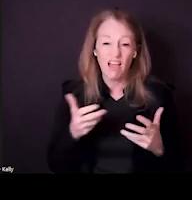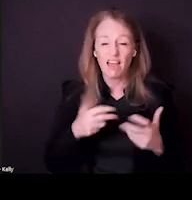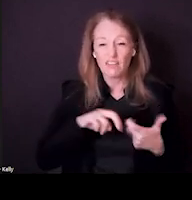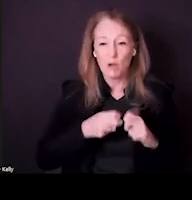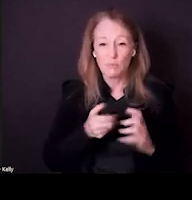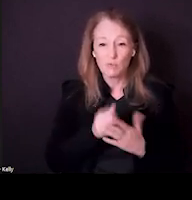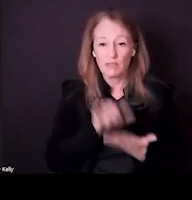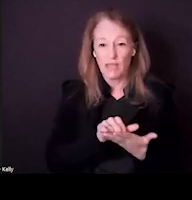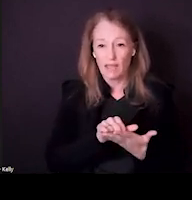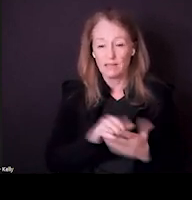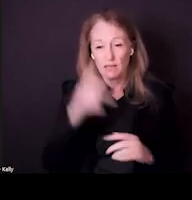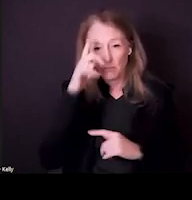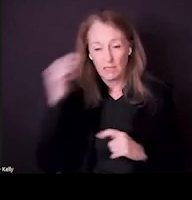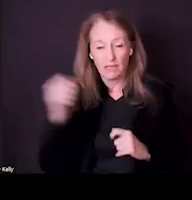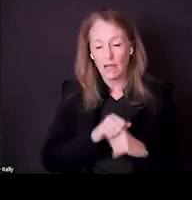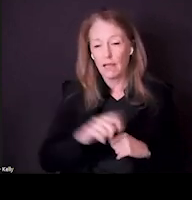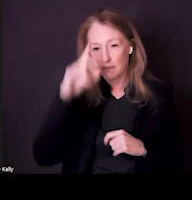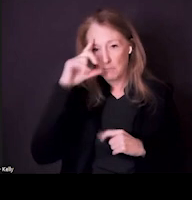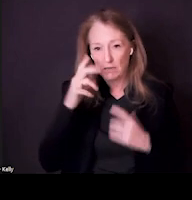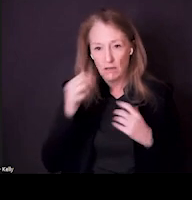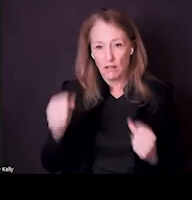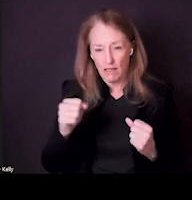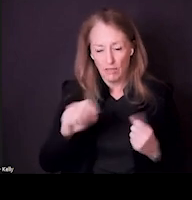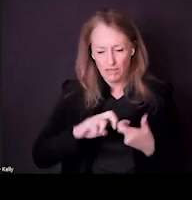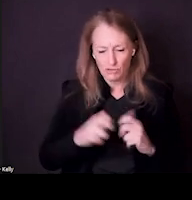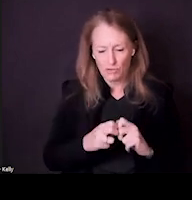ISSUES AS IF THEY ARE BINARY. YOU HAVE A PROBLEM OR YOU DON'T.